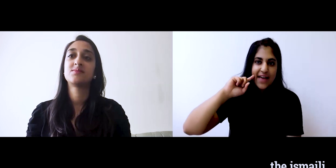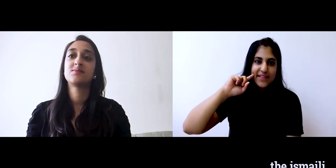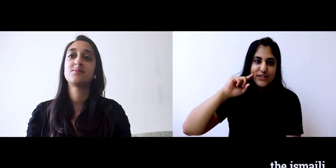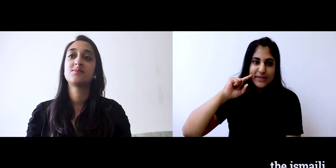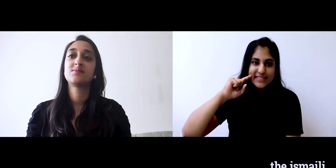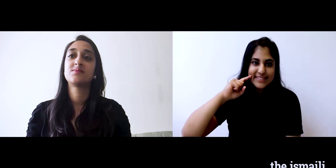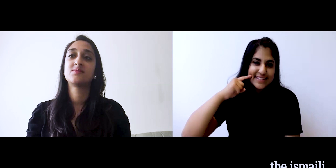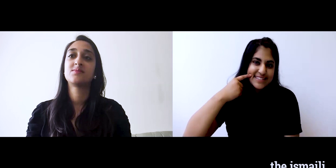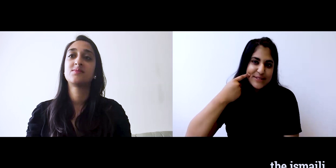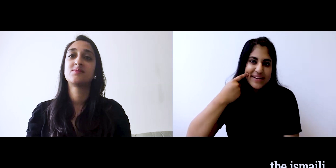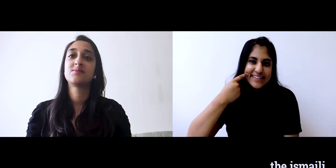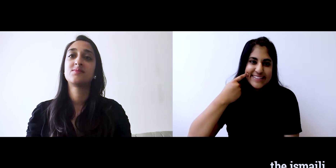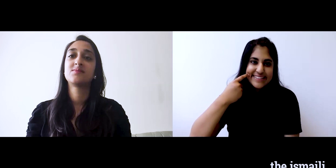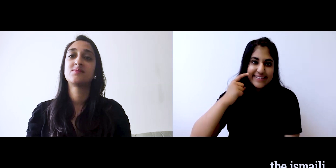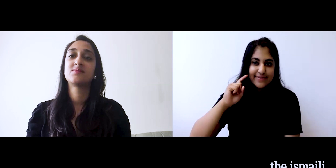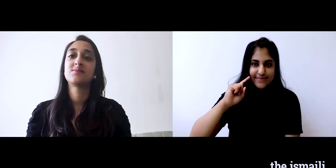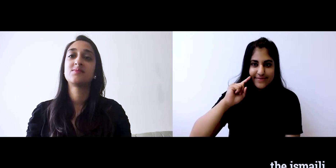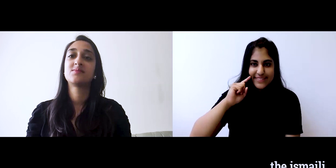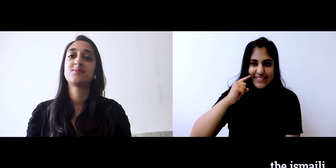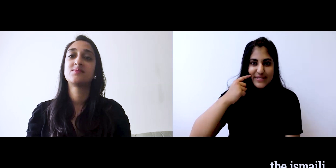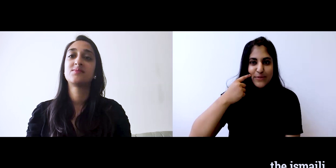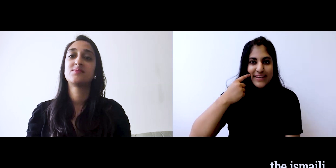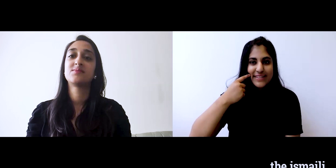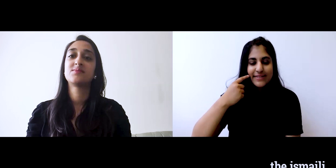And then twist, sweet, sweet